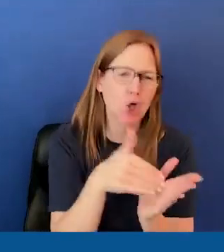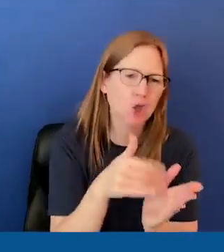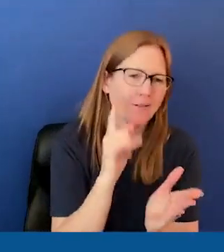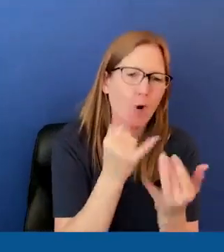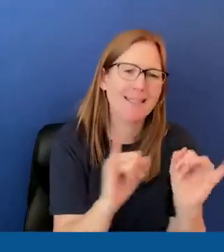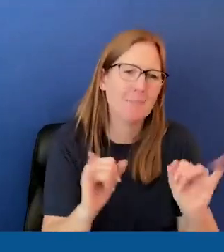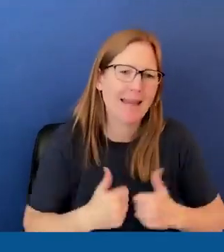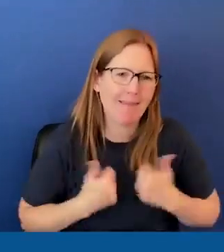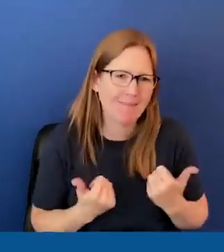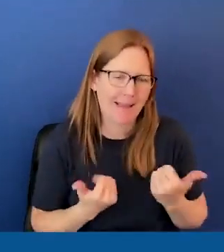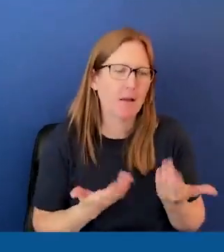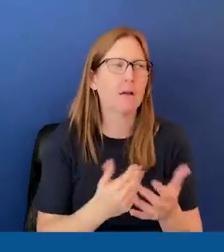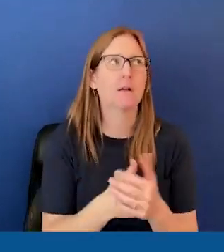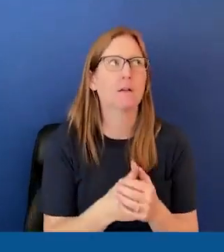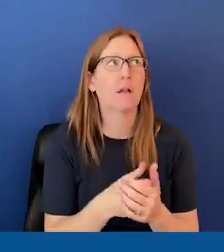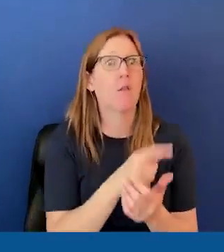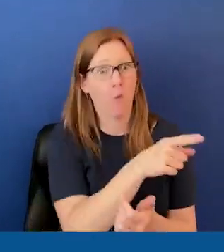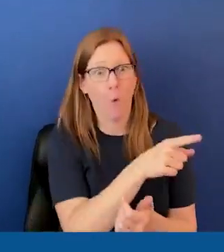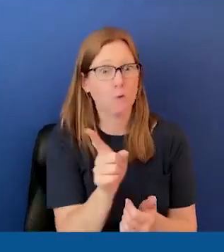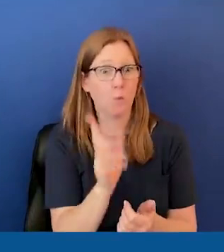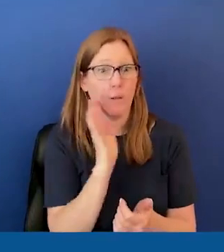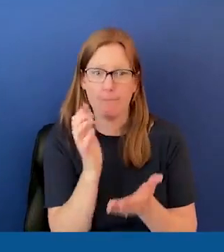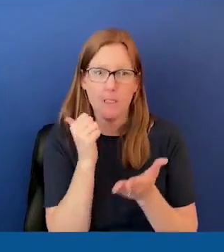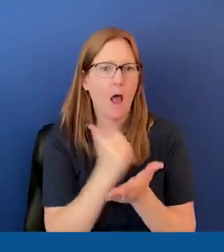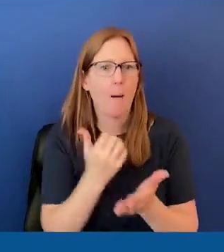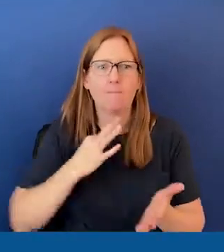would be helpful partners in putting together a solution,